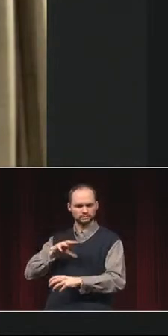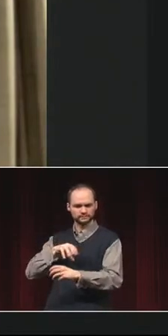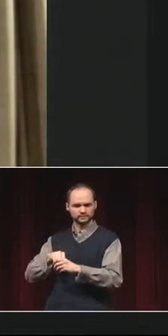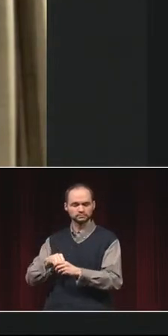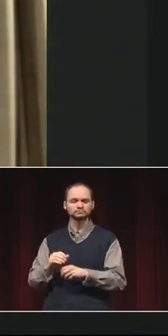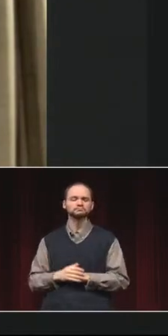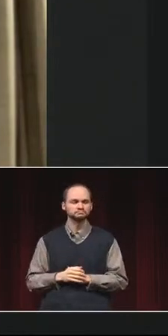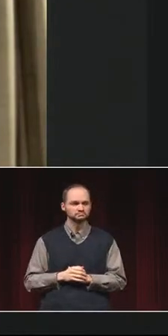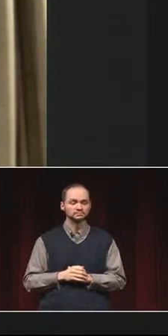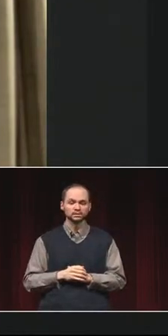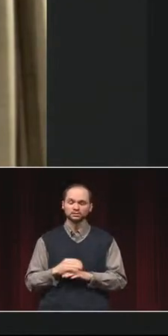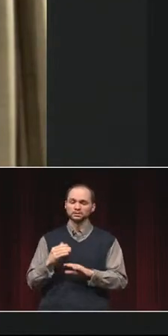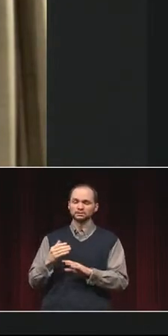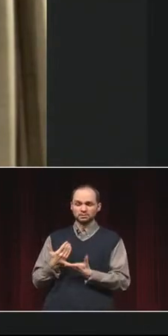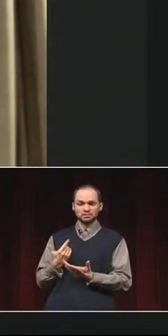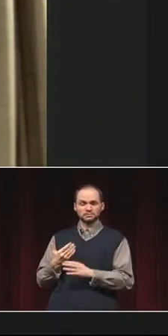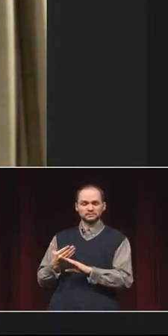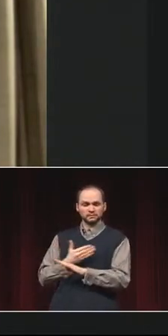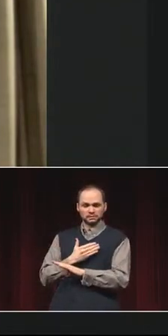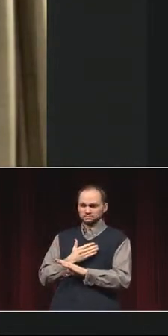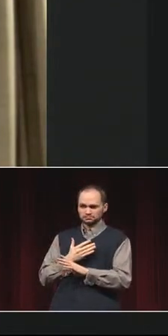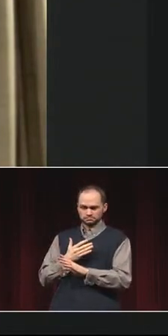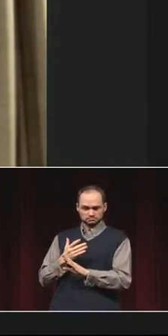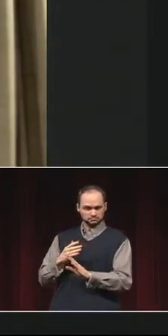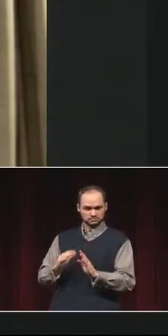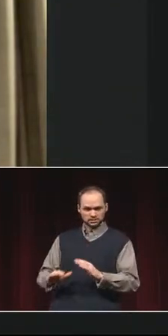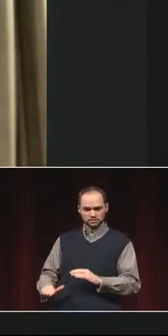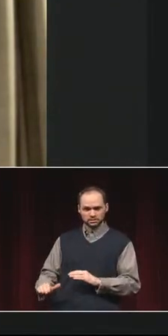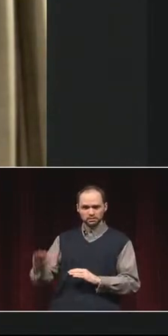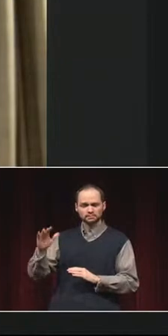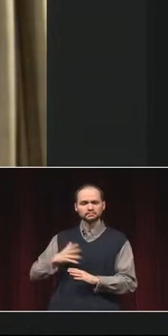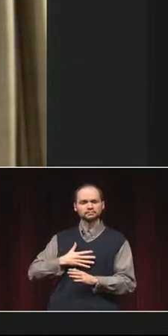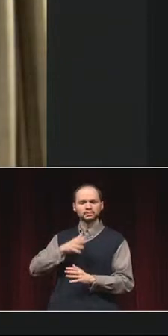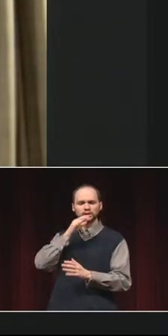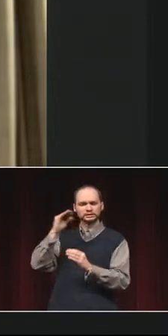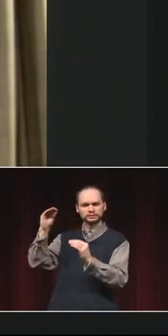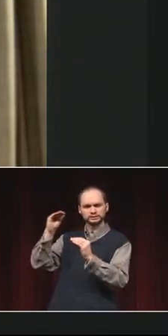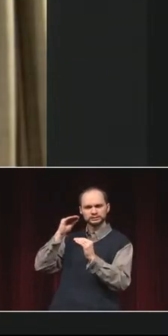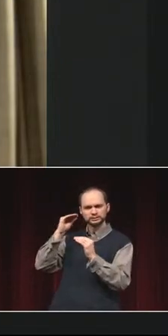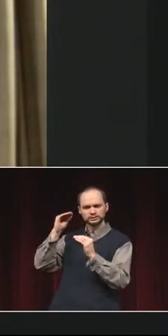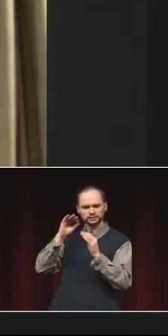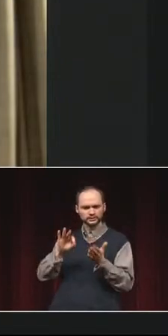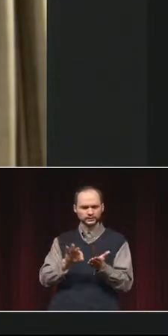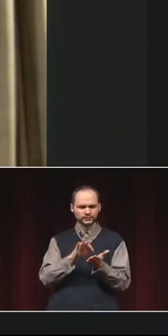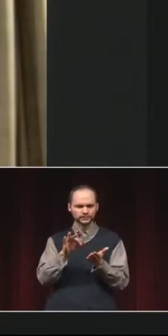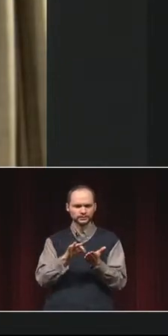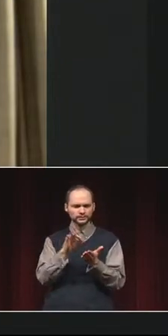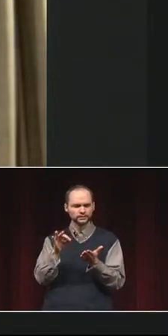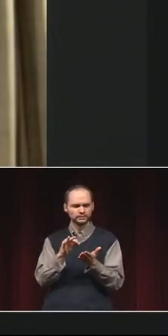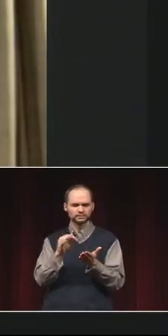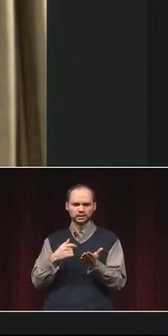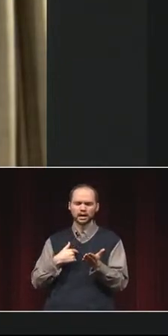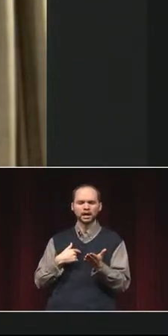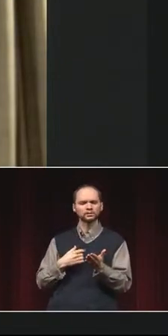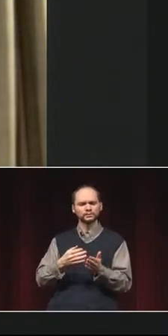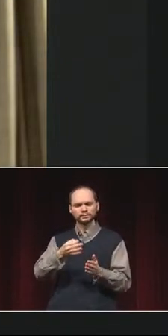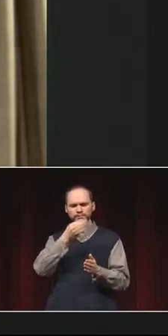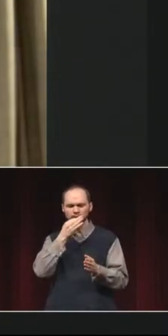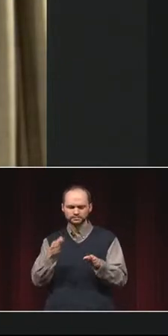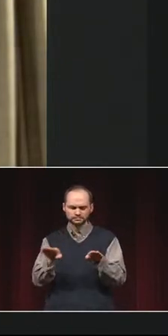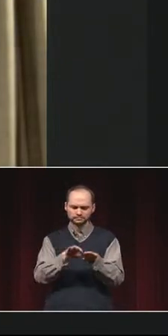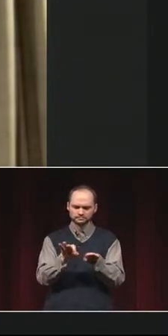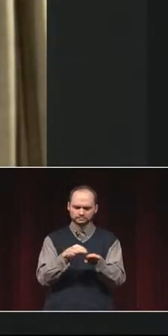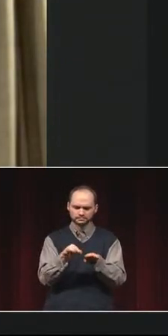me a great deal about sewing. And I had become a highly skilled quilter. I even made my first